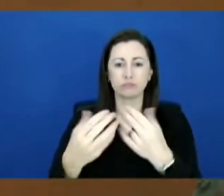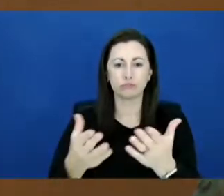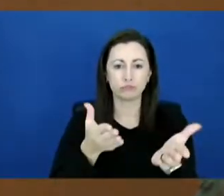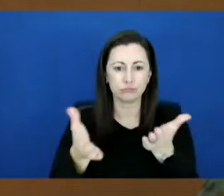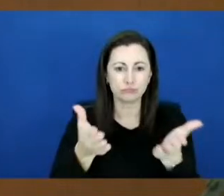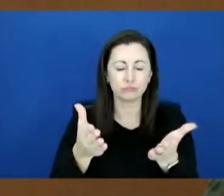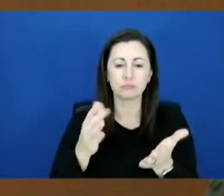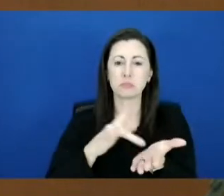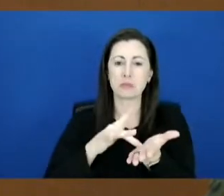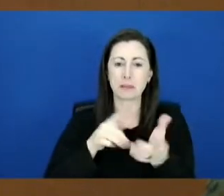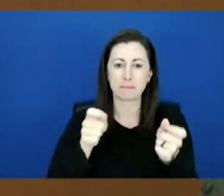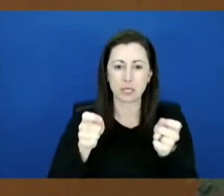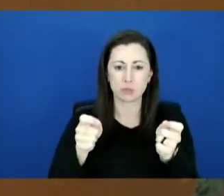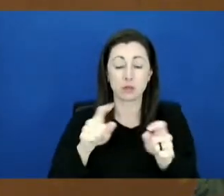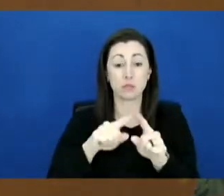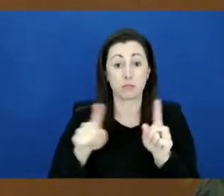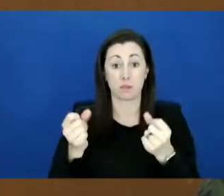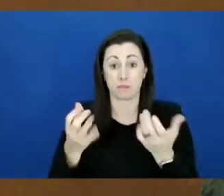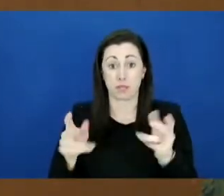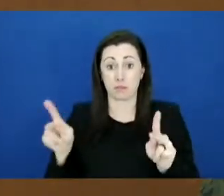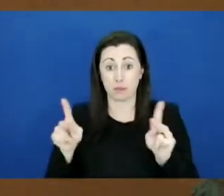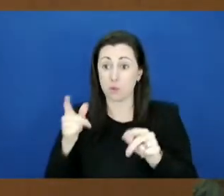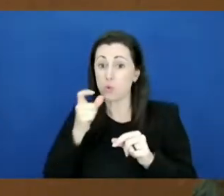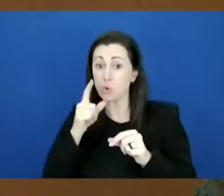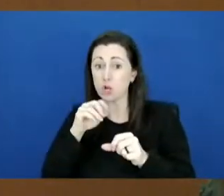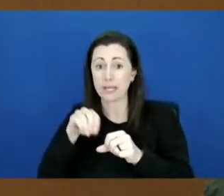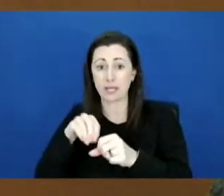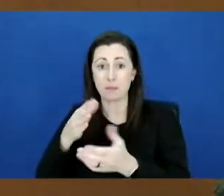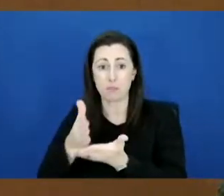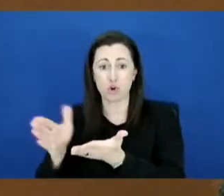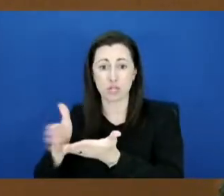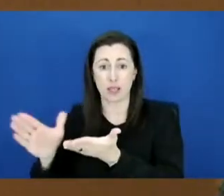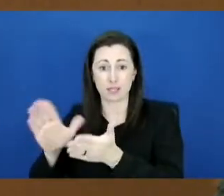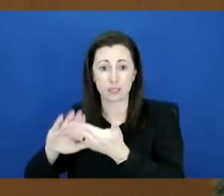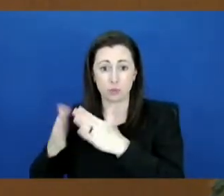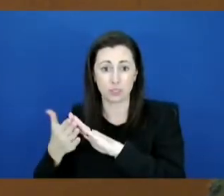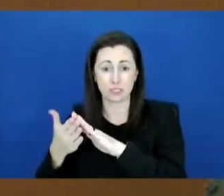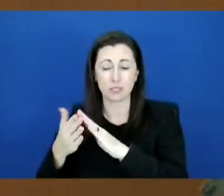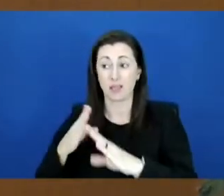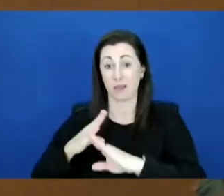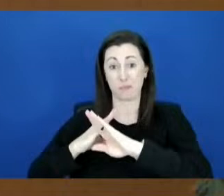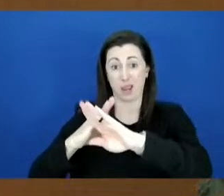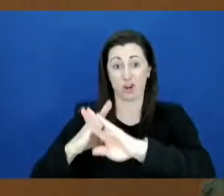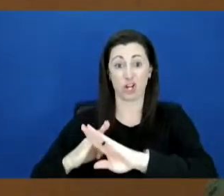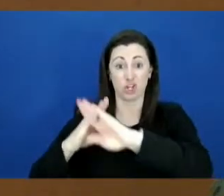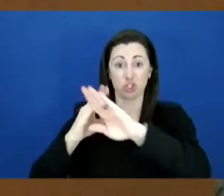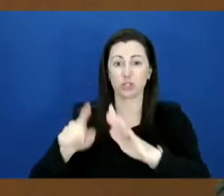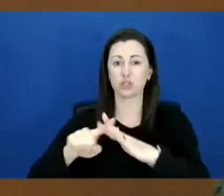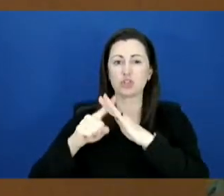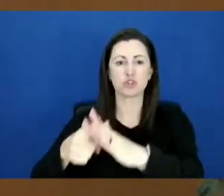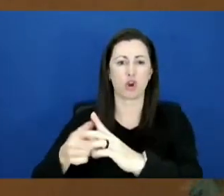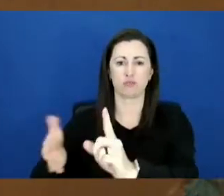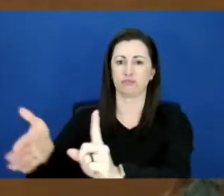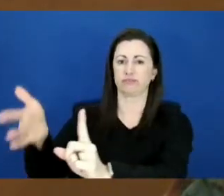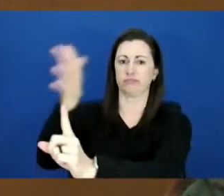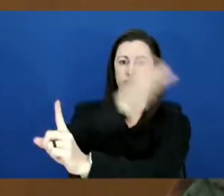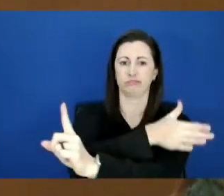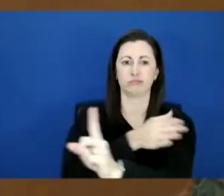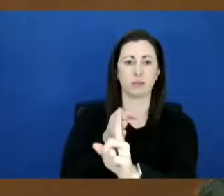THERAPY, MODALITIES OFFERED AND PERHAPS MEDICATION MANAGEMENT BUT FOR MANY PEOPLE, ESPECIALLY